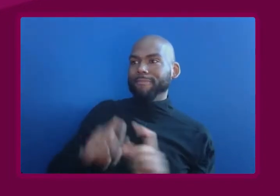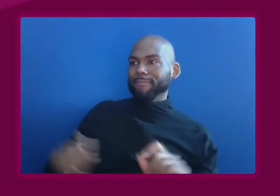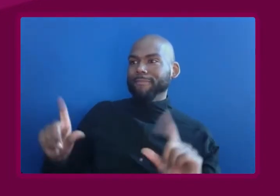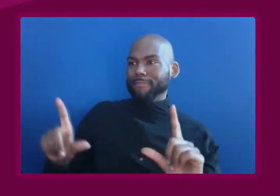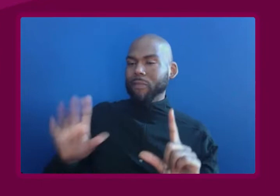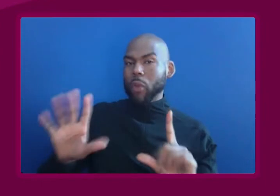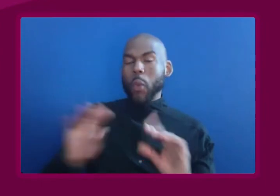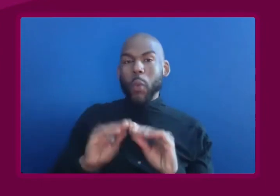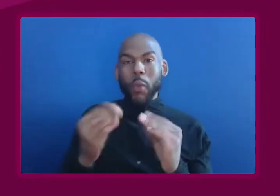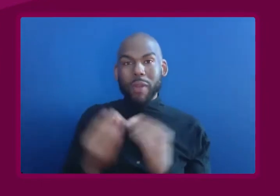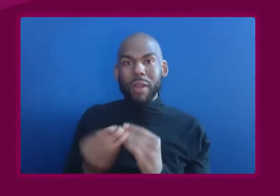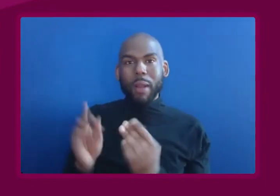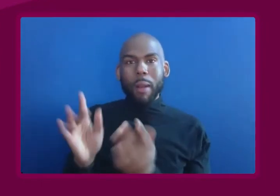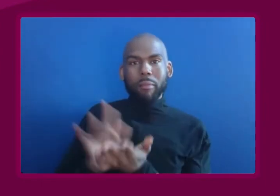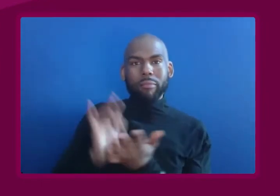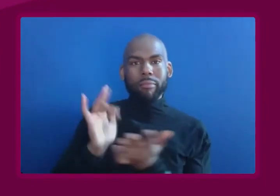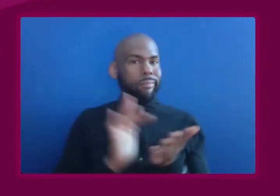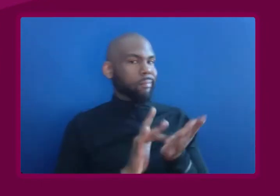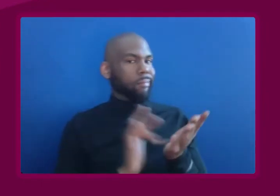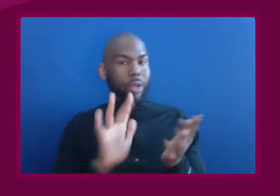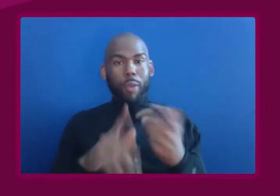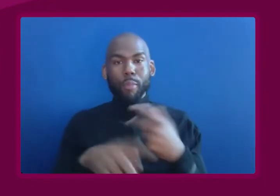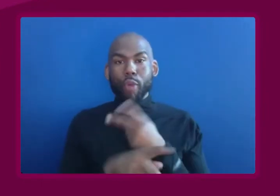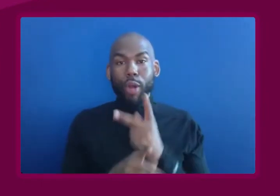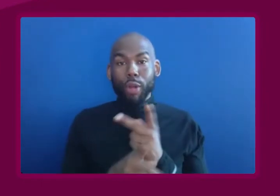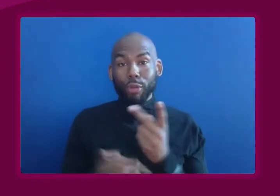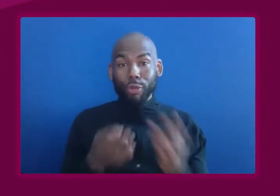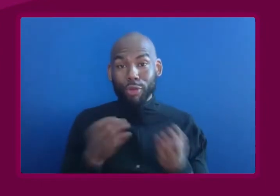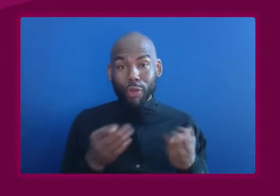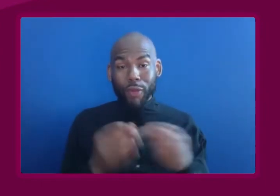take advantage of products and services, will absolutely benefit from this. Ashley Inkumsah: Yeah.